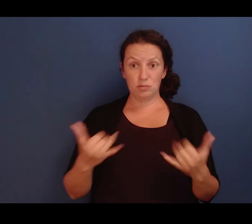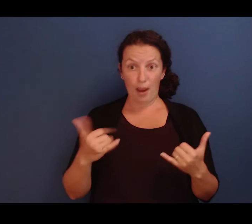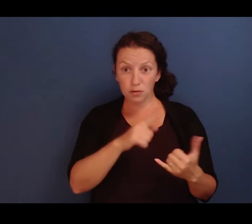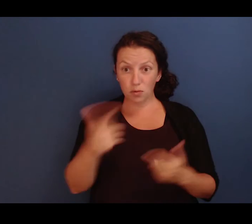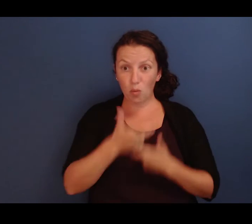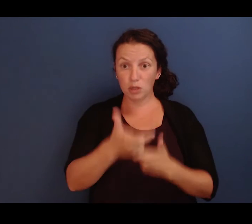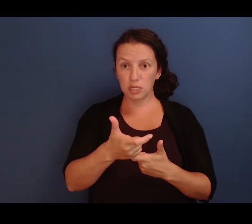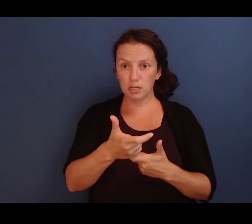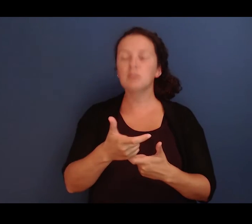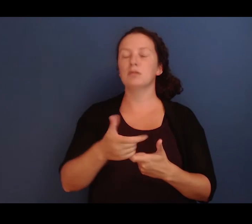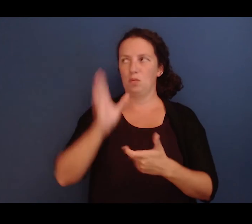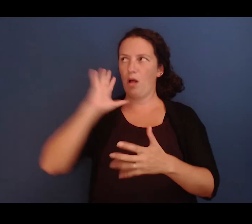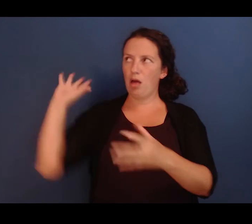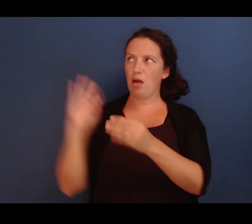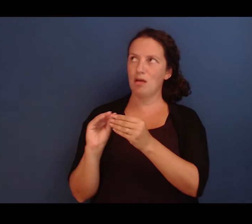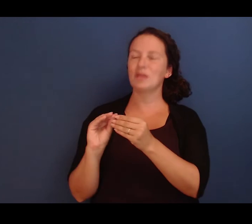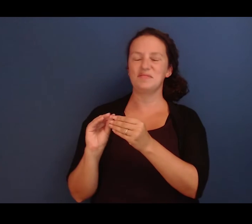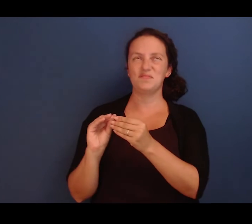have worked at PCC for 19 years.